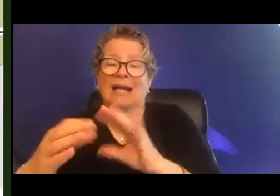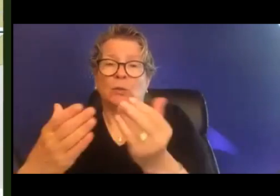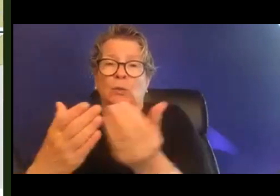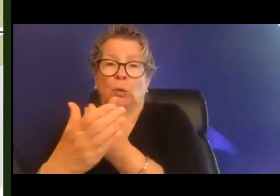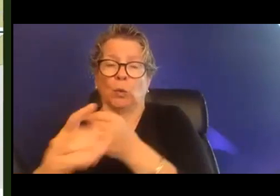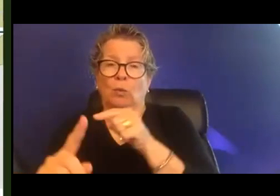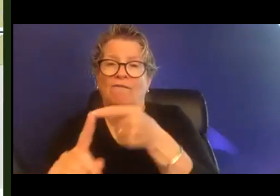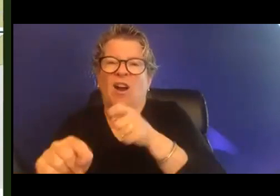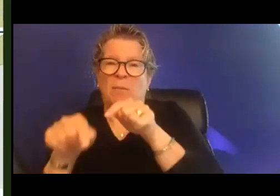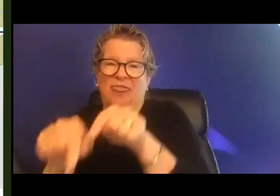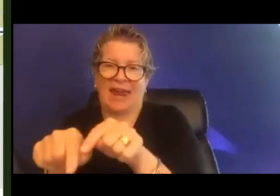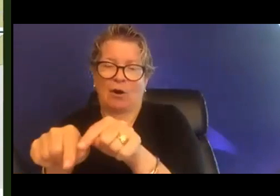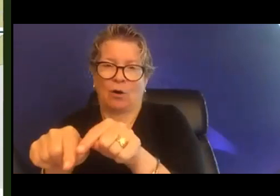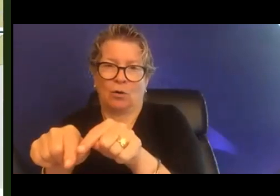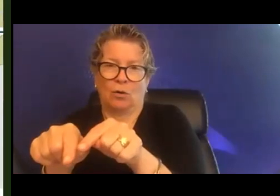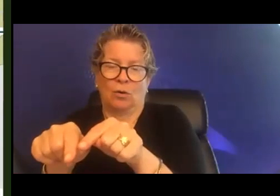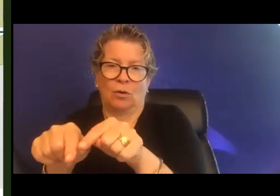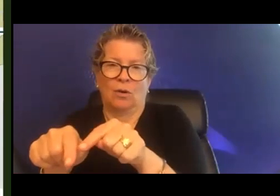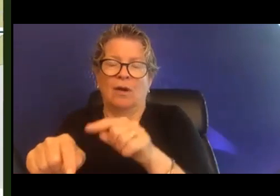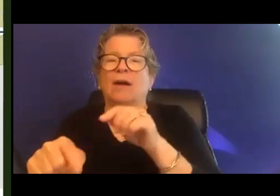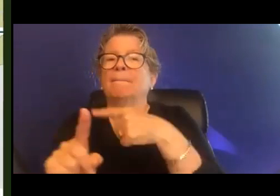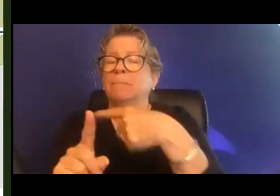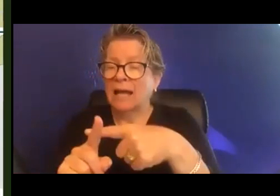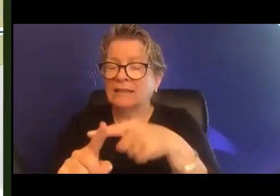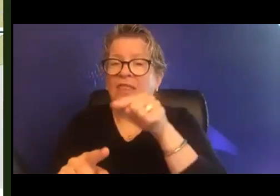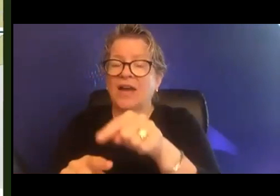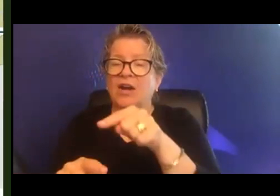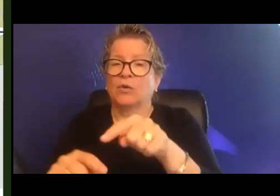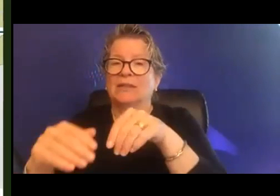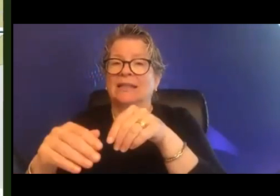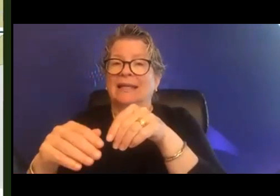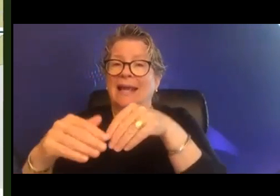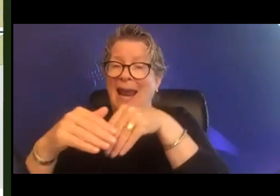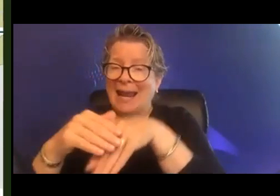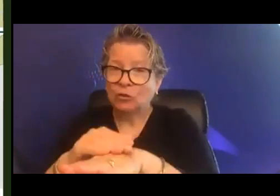This is where the entry pit is located, and where the tunneling